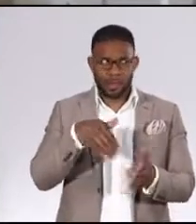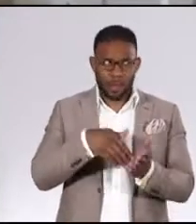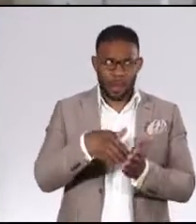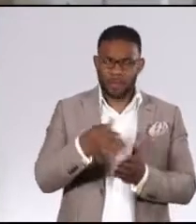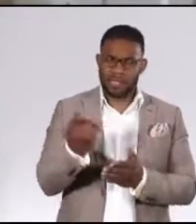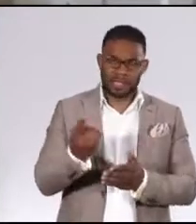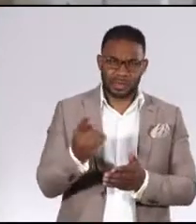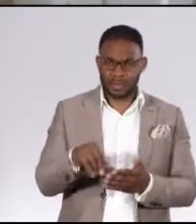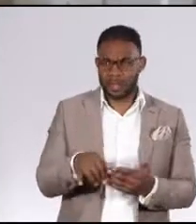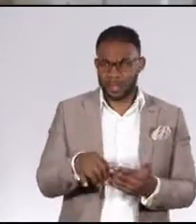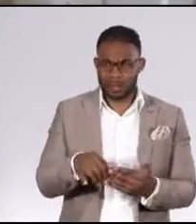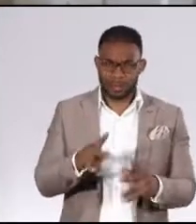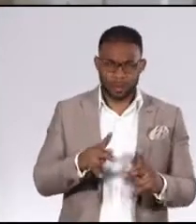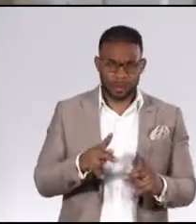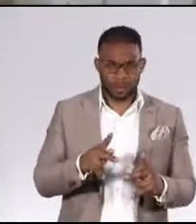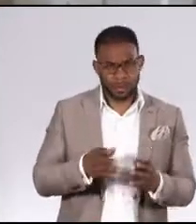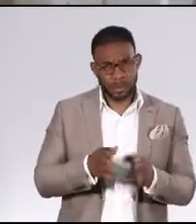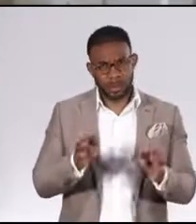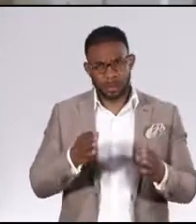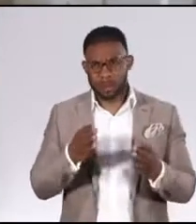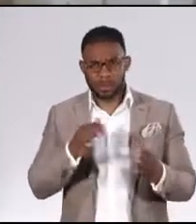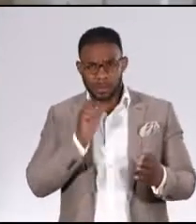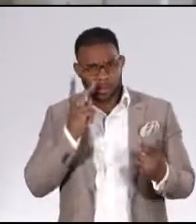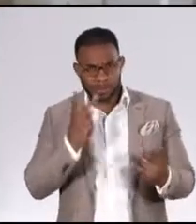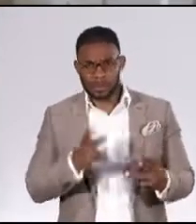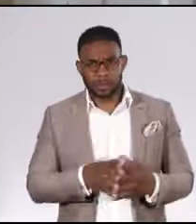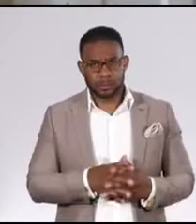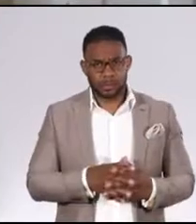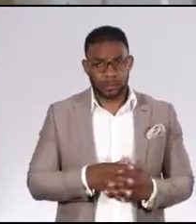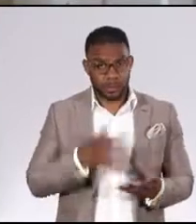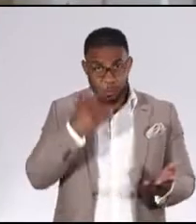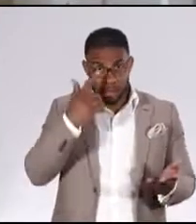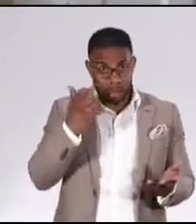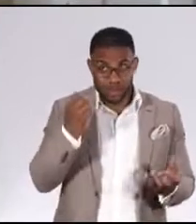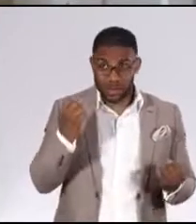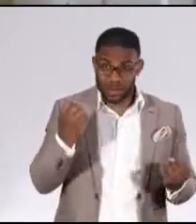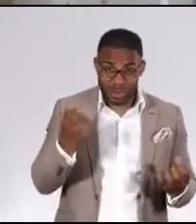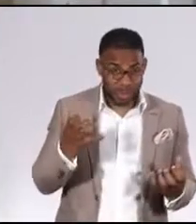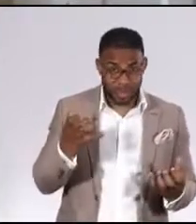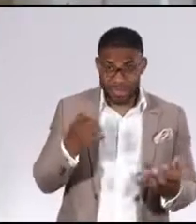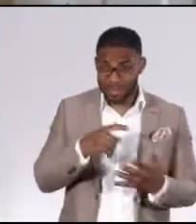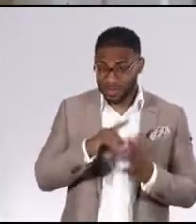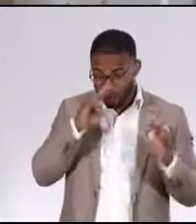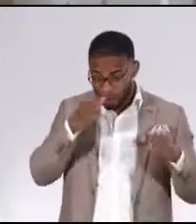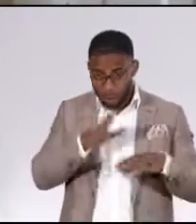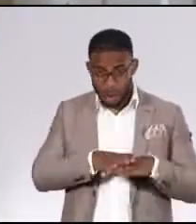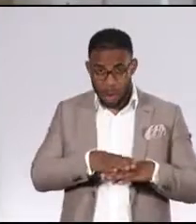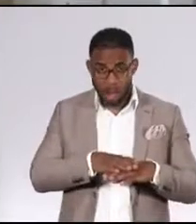uh the people in the general public don't see, uh because so much of the focus is on on ultimate approval, but